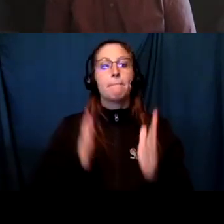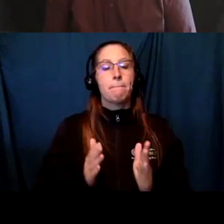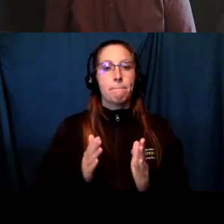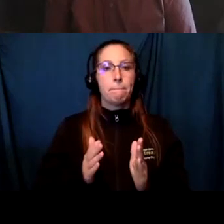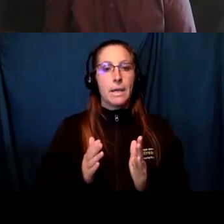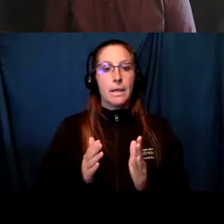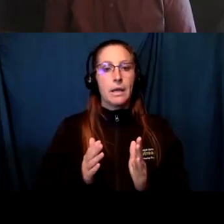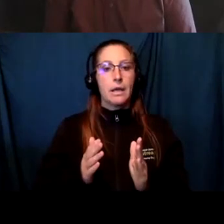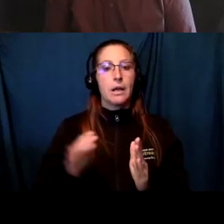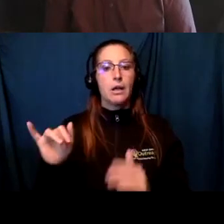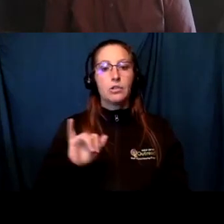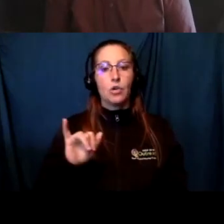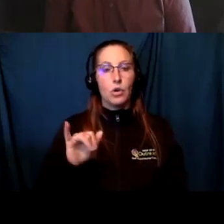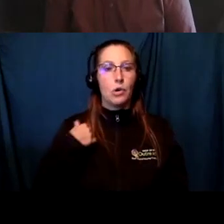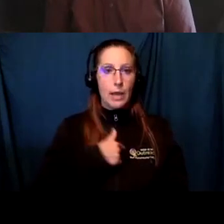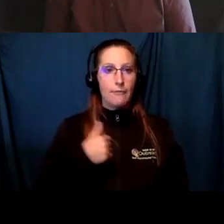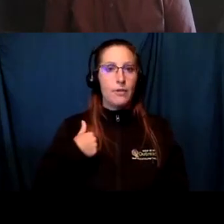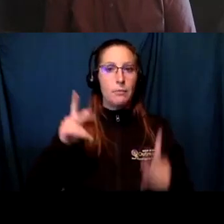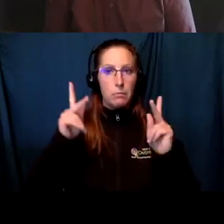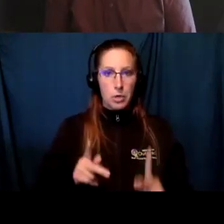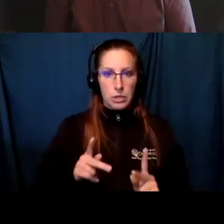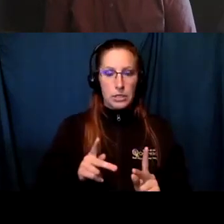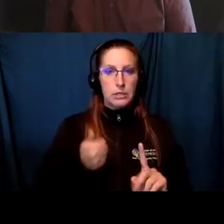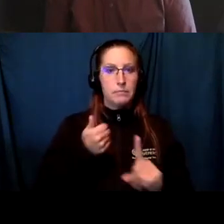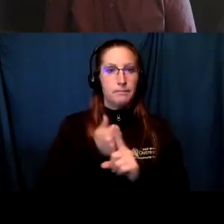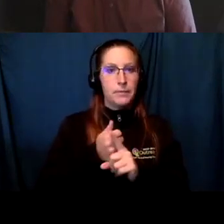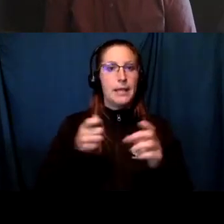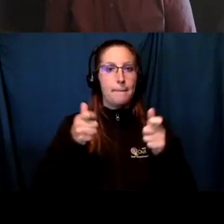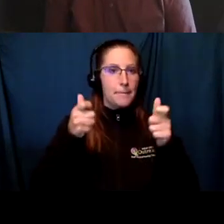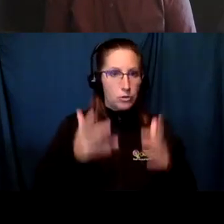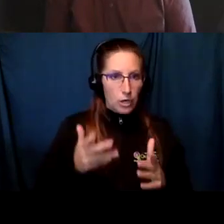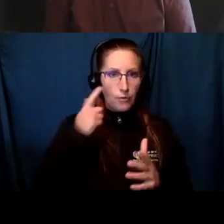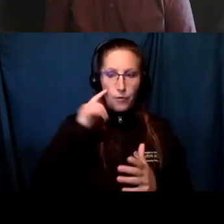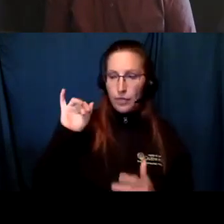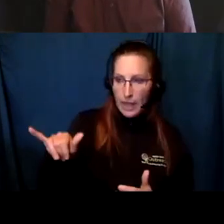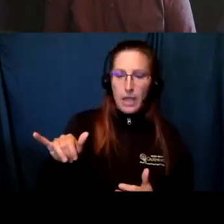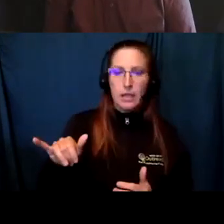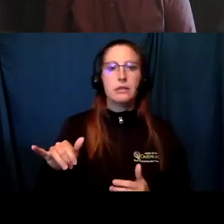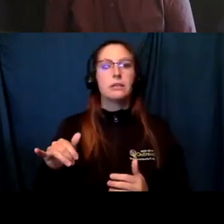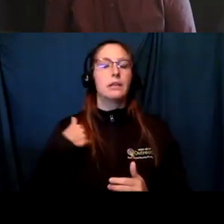and we have a person who is the administrator of that and then we're constantly improving